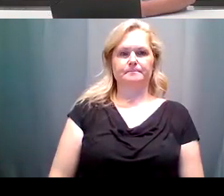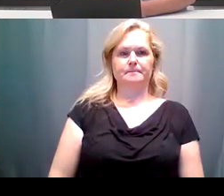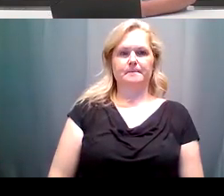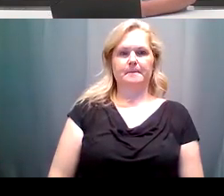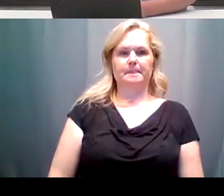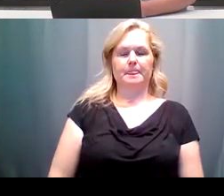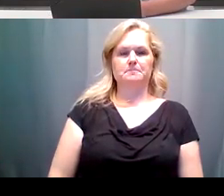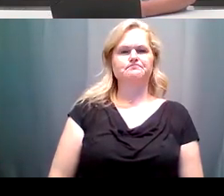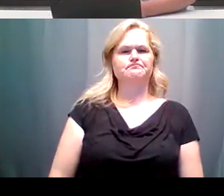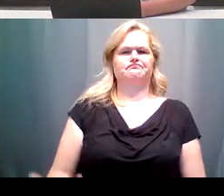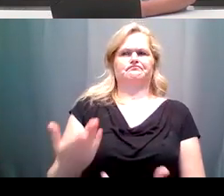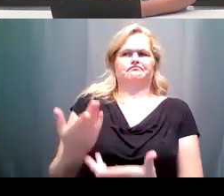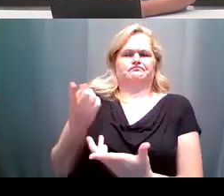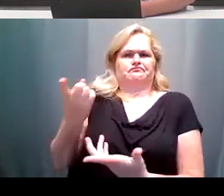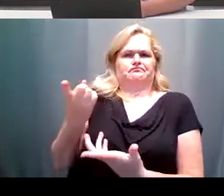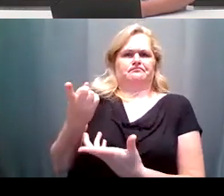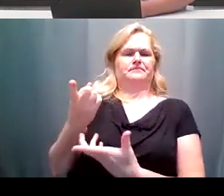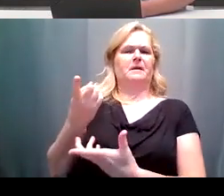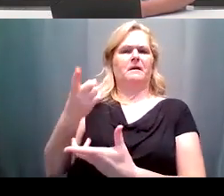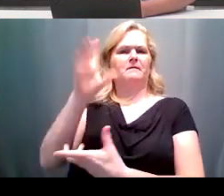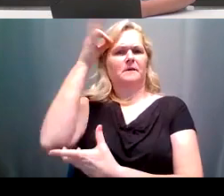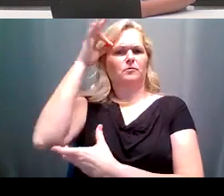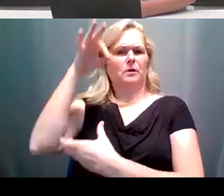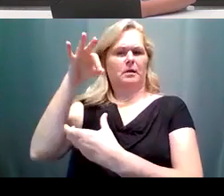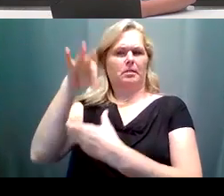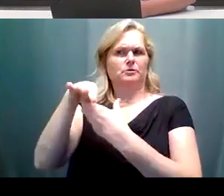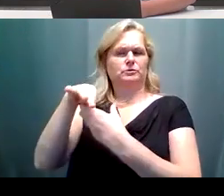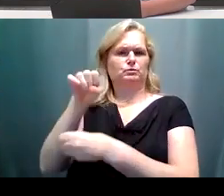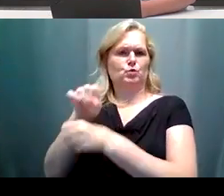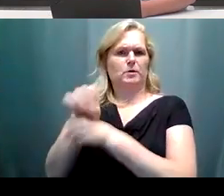Who can work at a federal election? You can work at a federal election